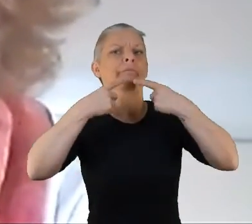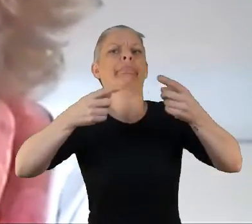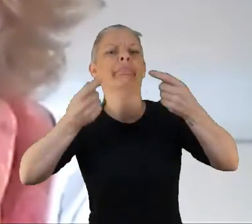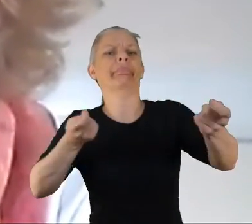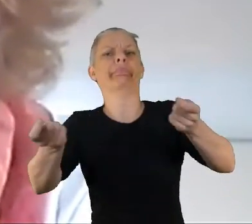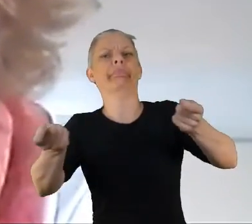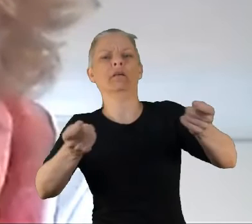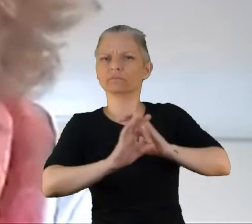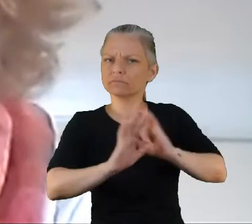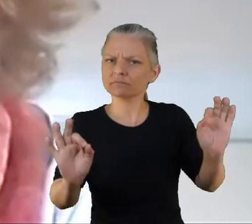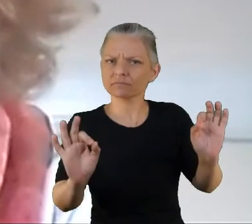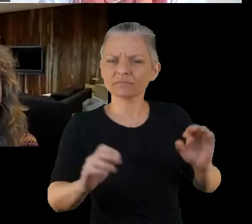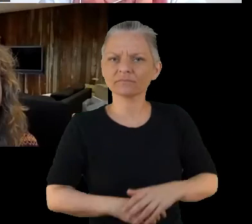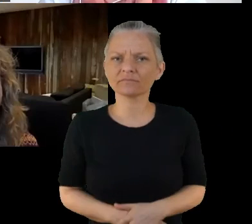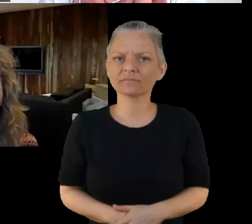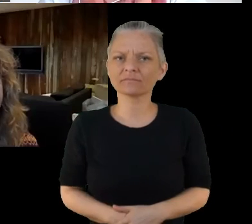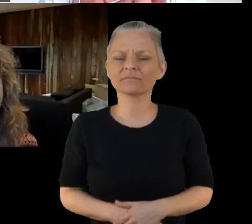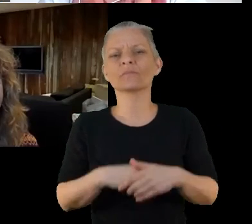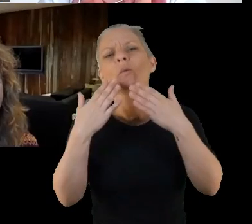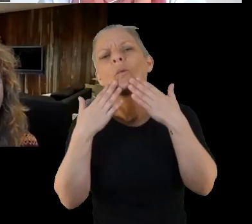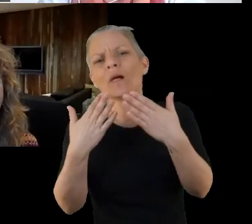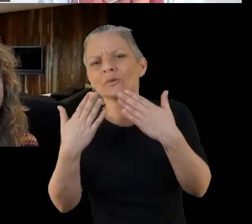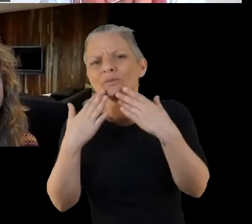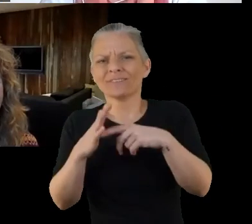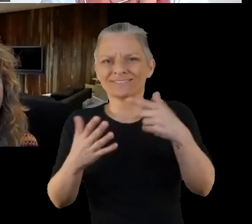one person that’s dominating. Thank you very much Jeannette and that